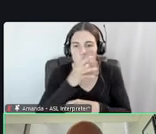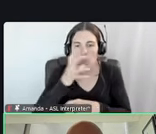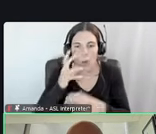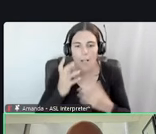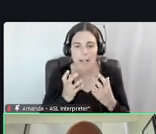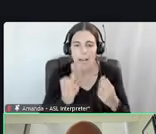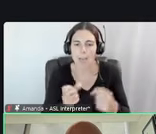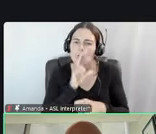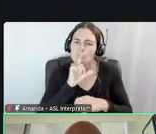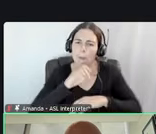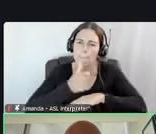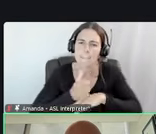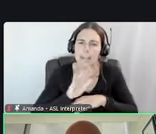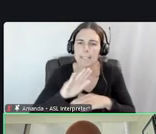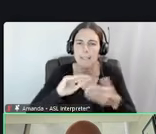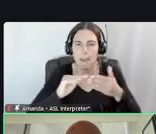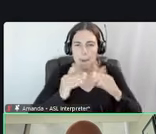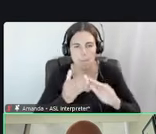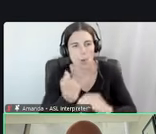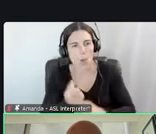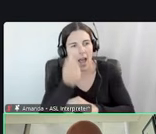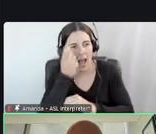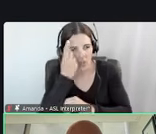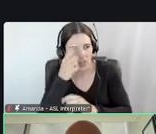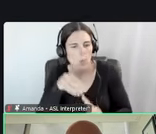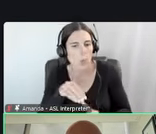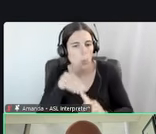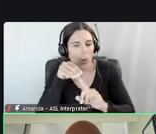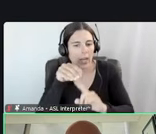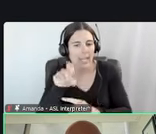based in their communities and understand the unique needs. Again, one of the most important